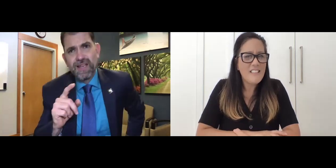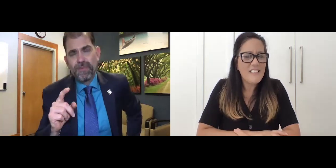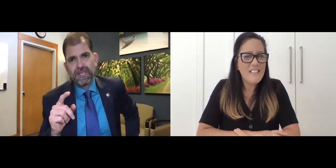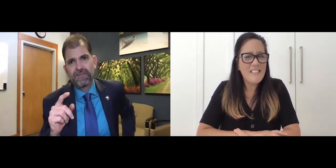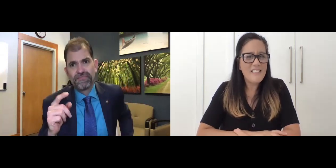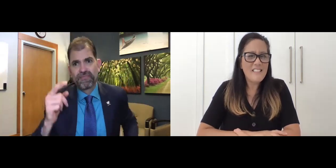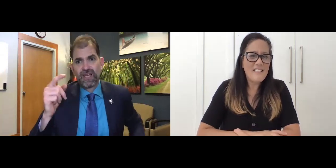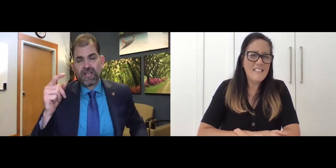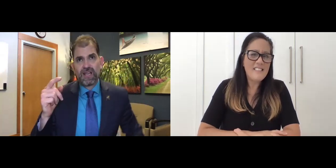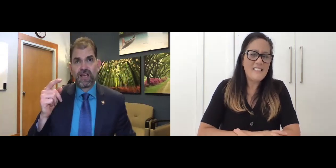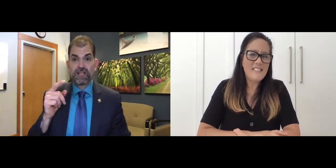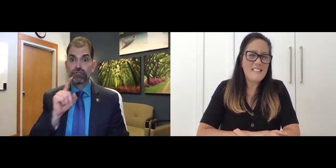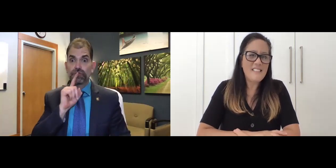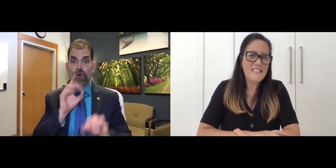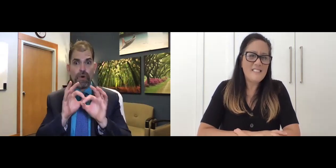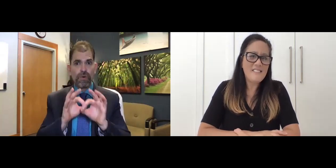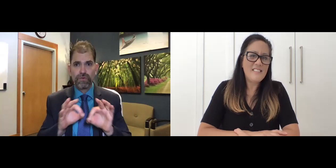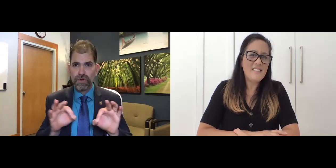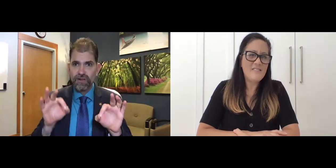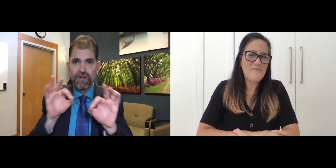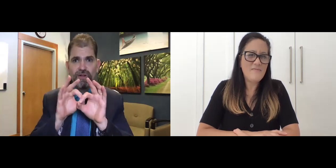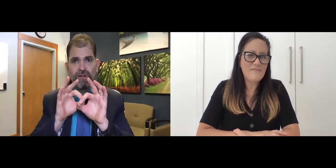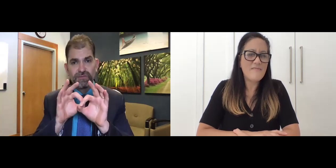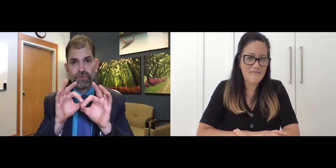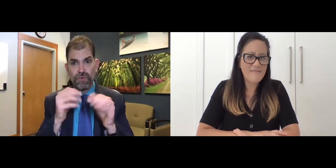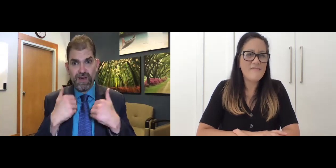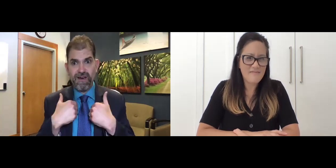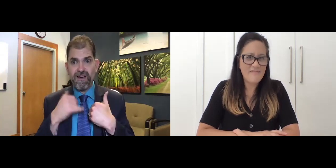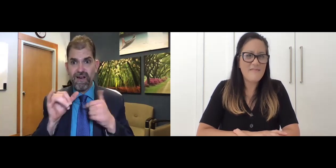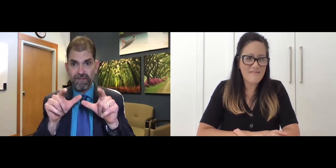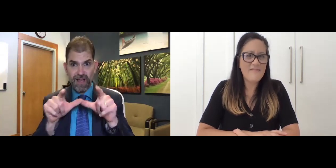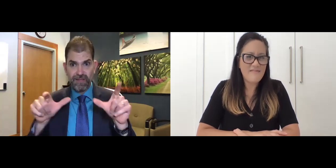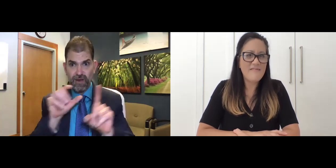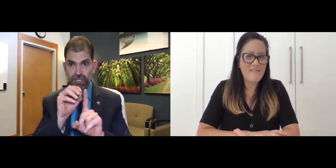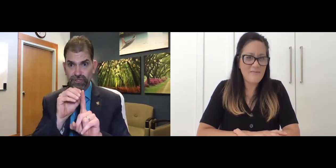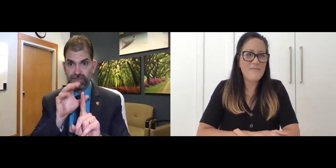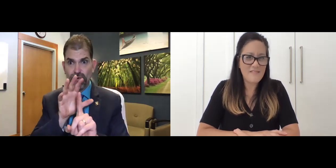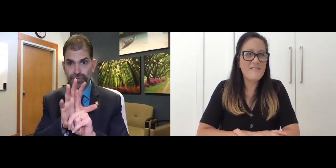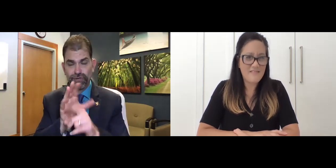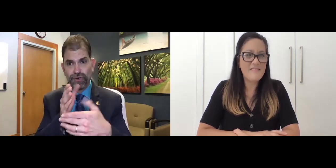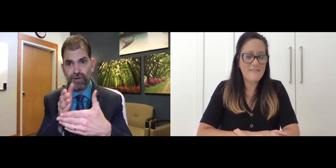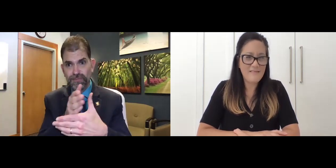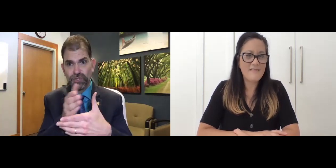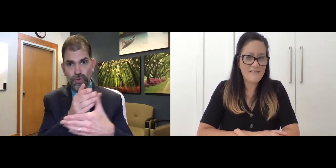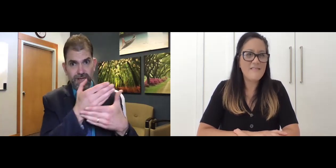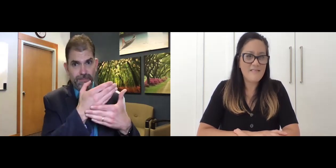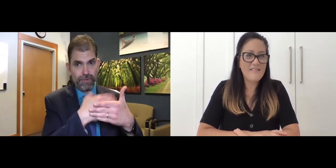Really it is so critical to have language exposure